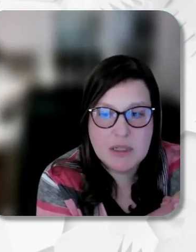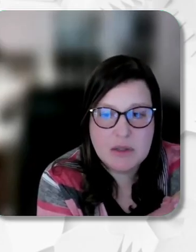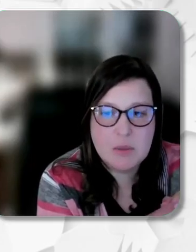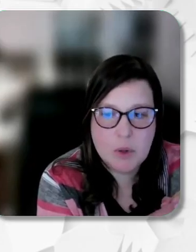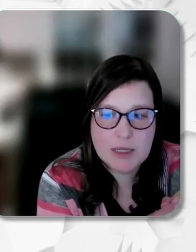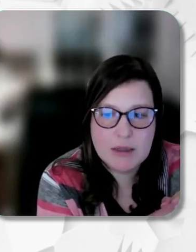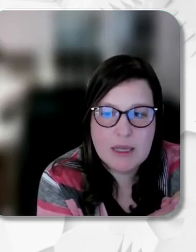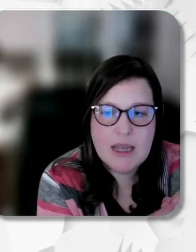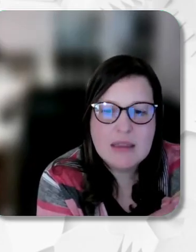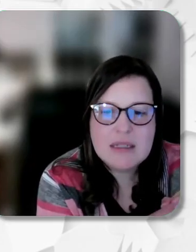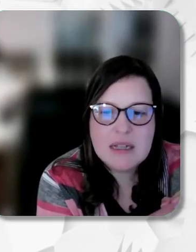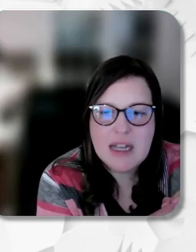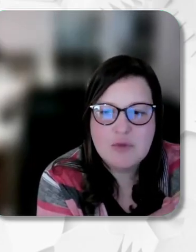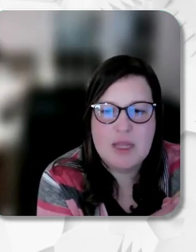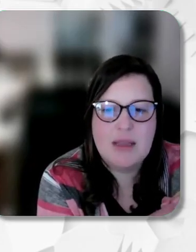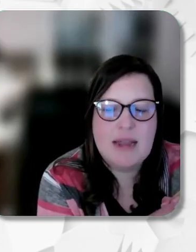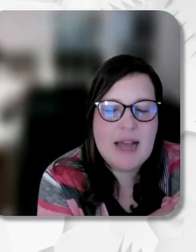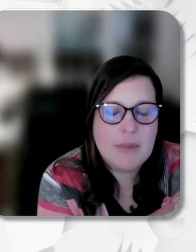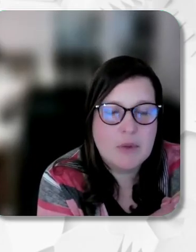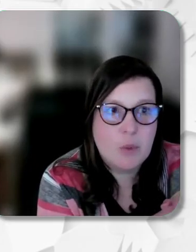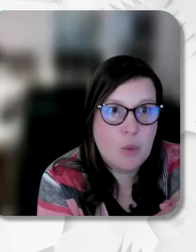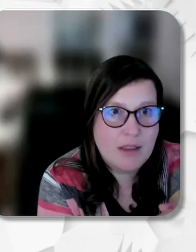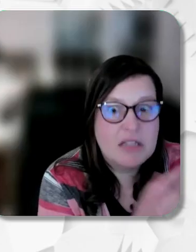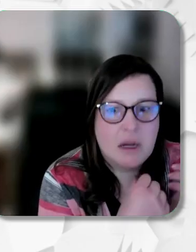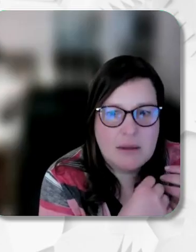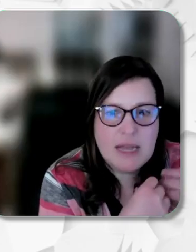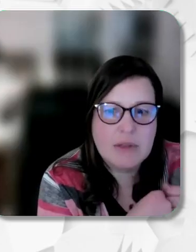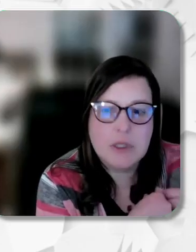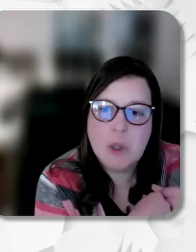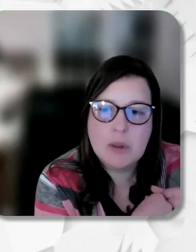adult-supported. This is the kind of play that happens when we the adults have a learning goal